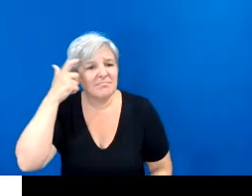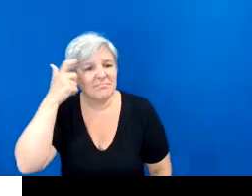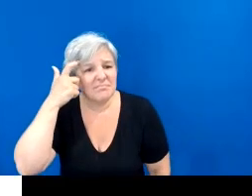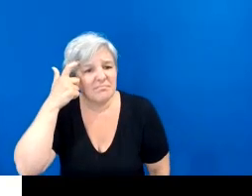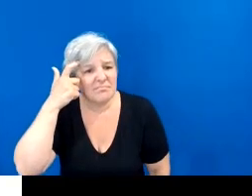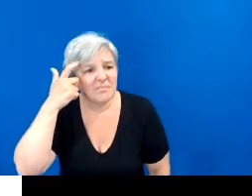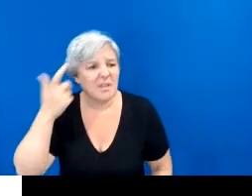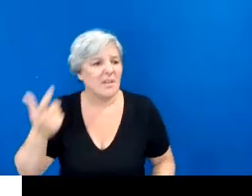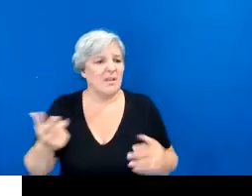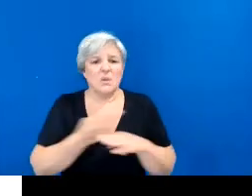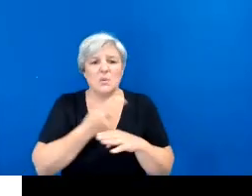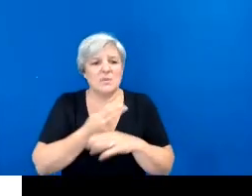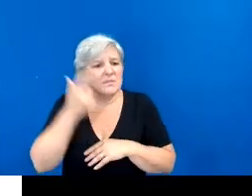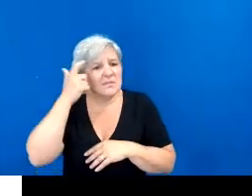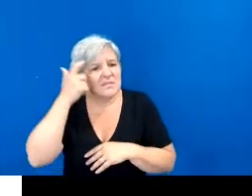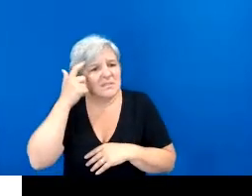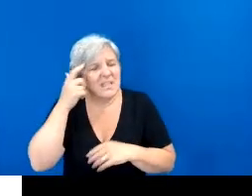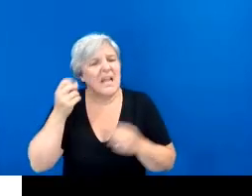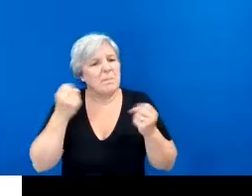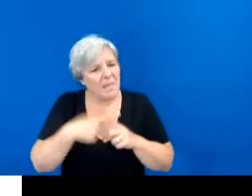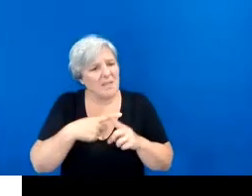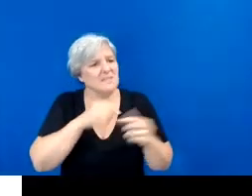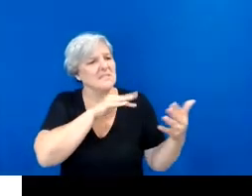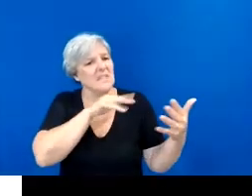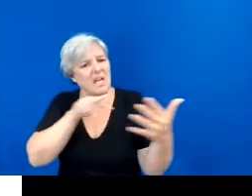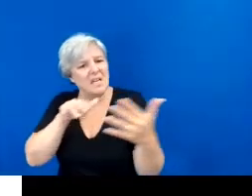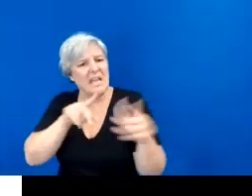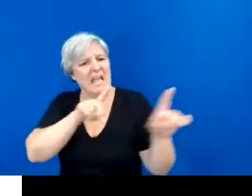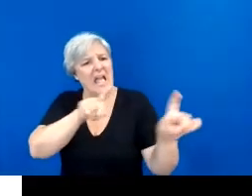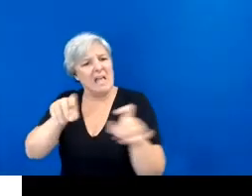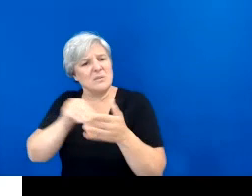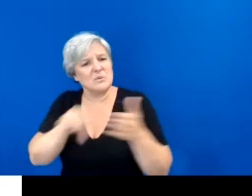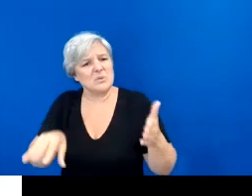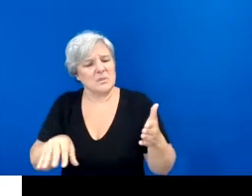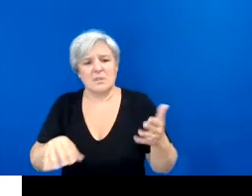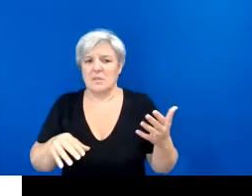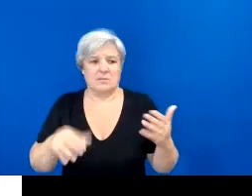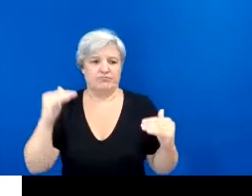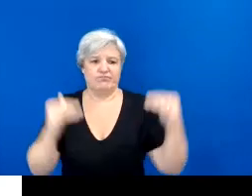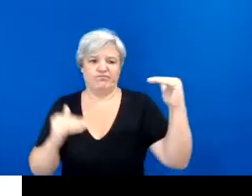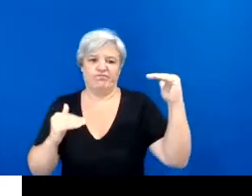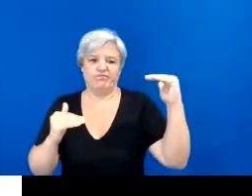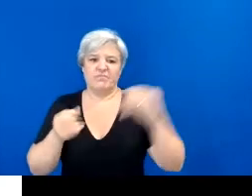and also by the studies that have been done, that the disproportionately impacted groups are always